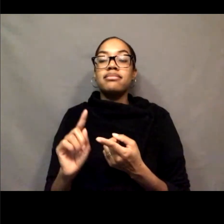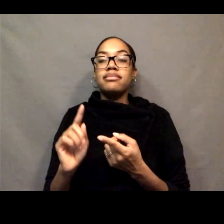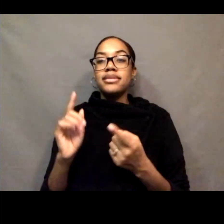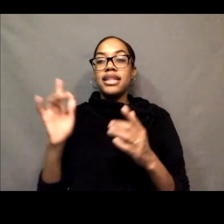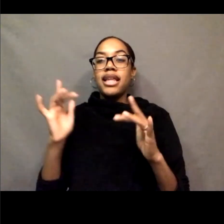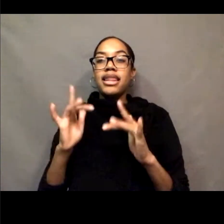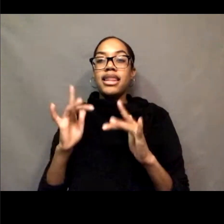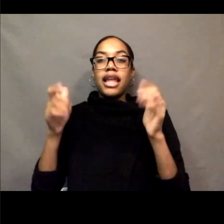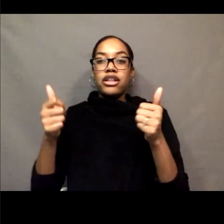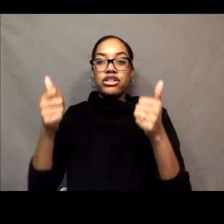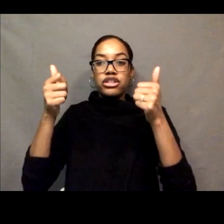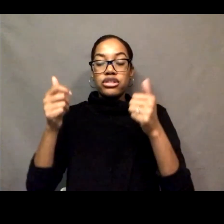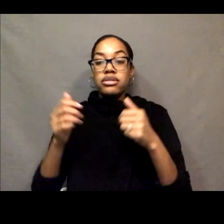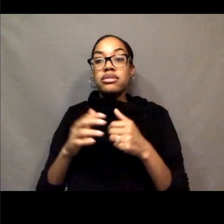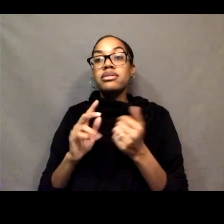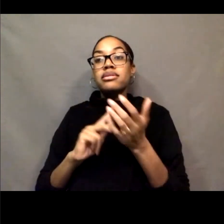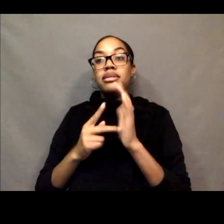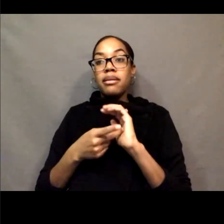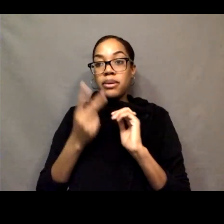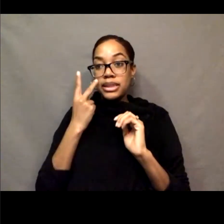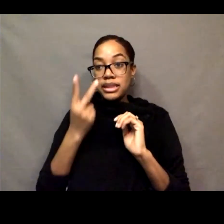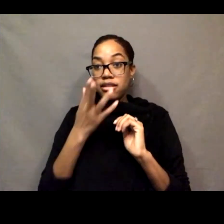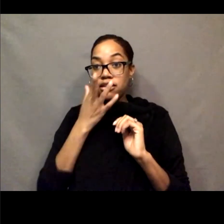what that animal ate while that part of the shell was developing.